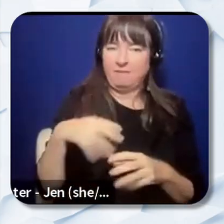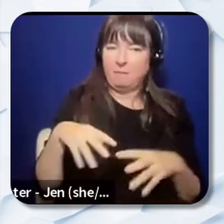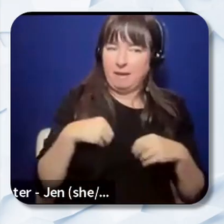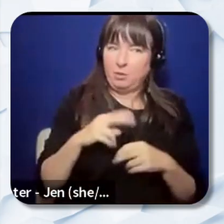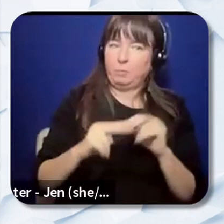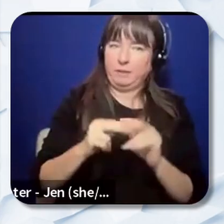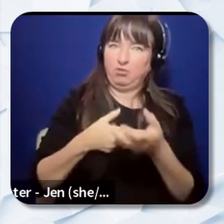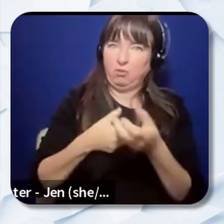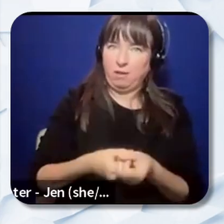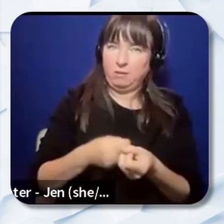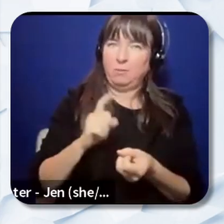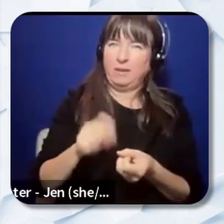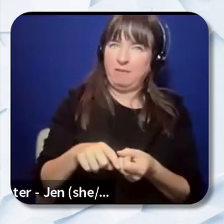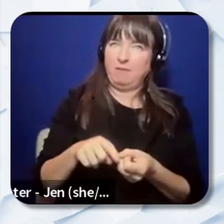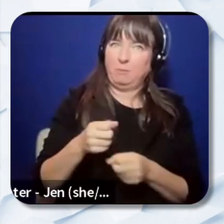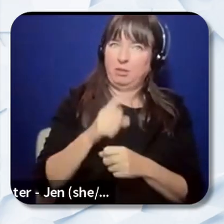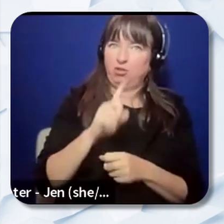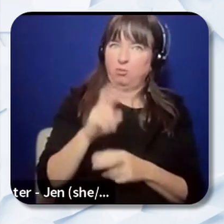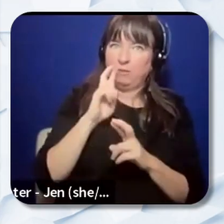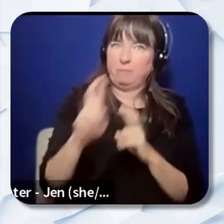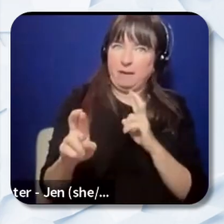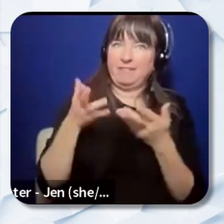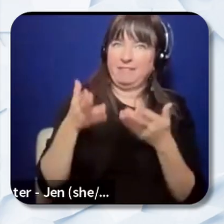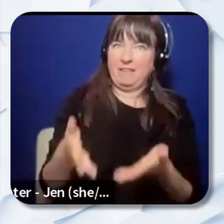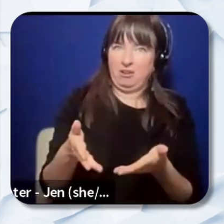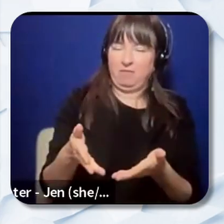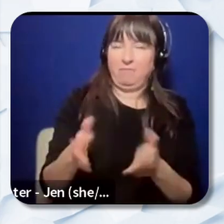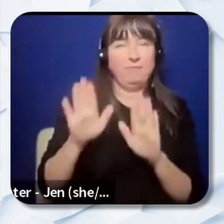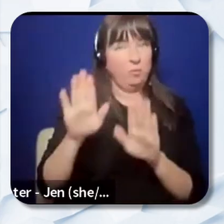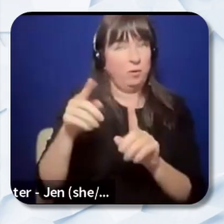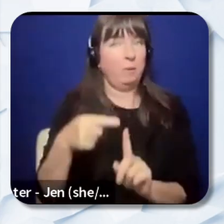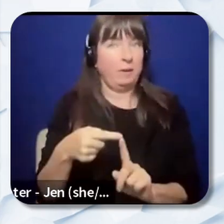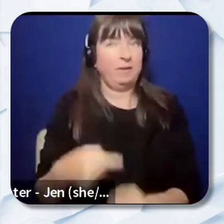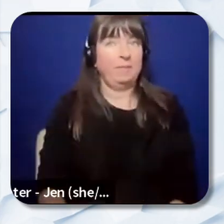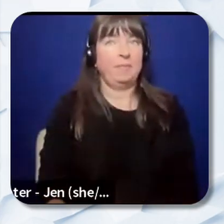We need to enforce that respect with them. Great. Great point. Melissa did